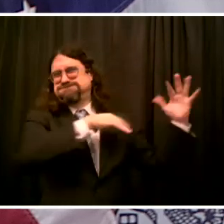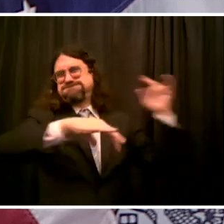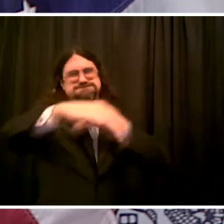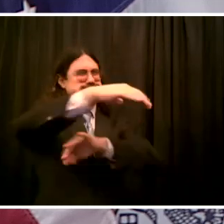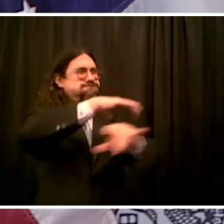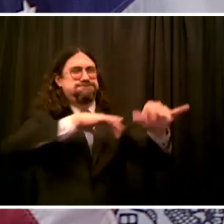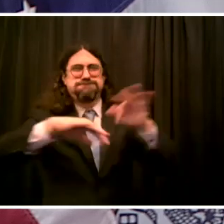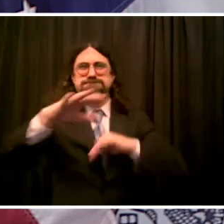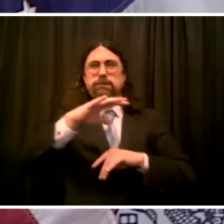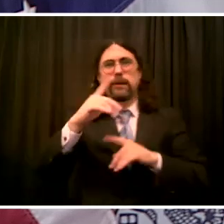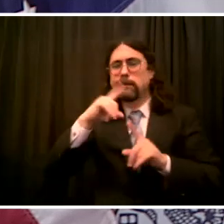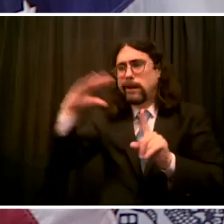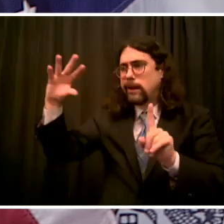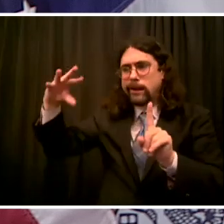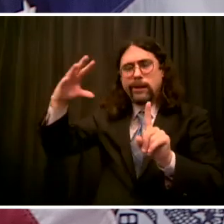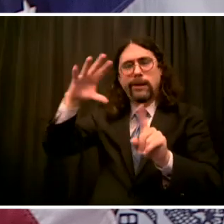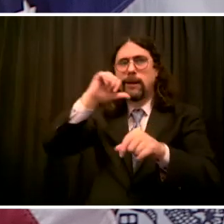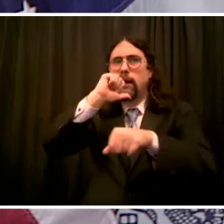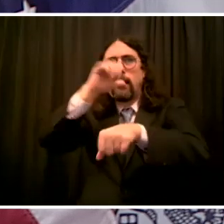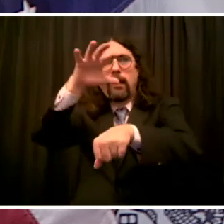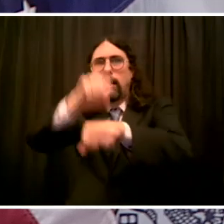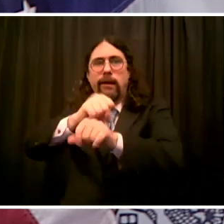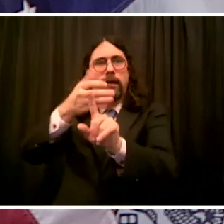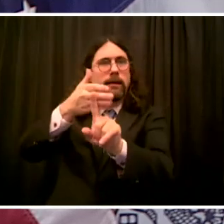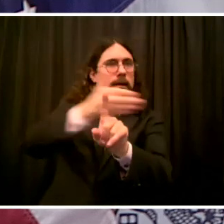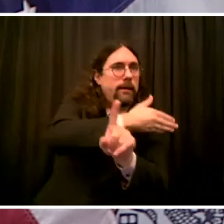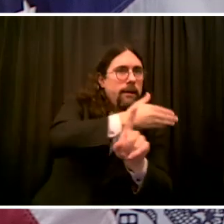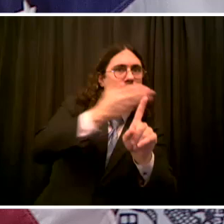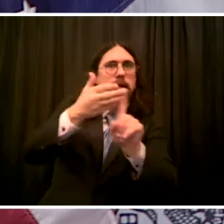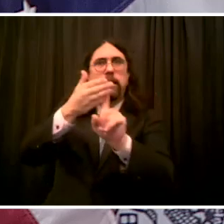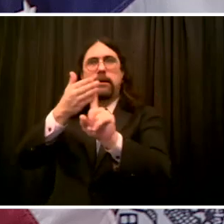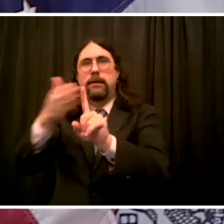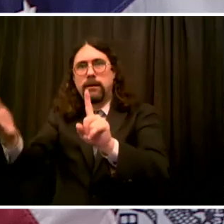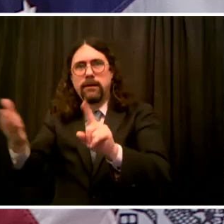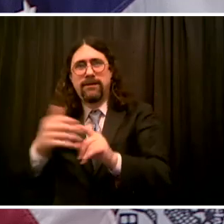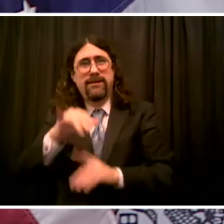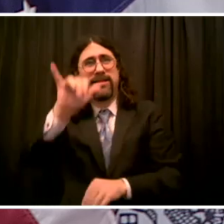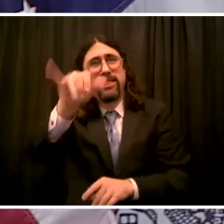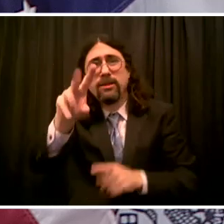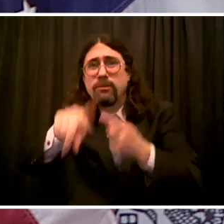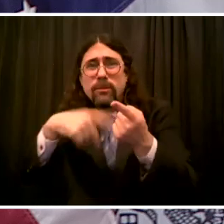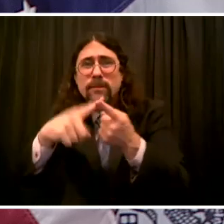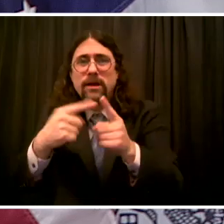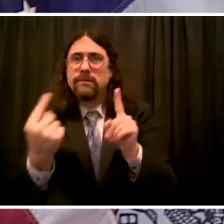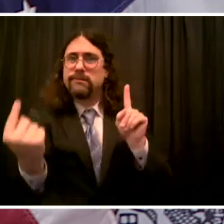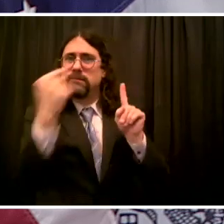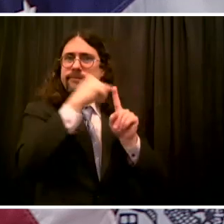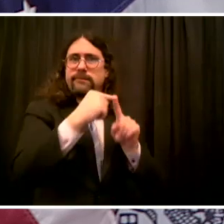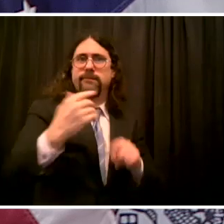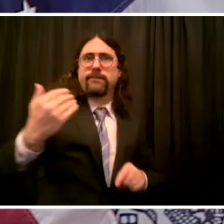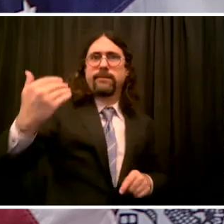I THINK IT WAS BACK IN JANUARY. WHERE WORDS MATTERED. WE SAW THIS IN